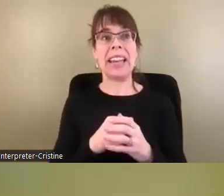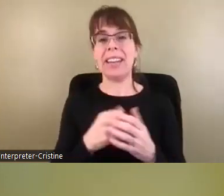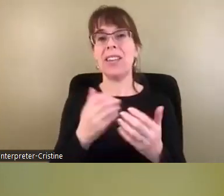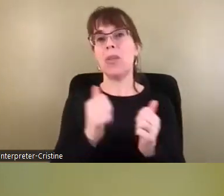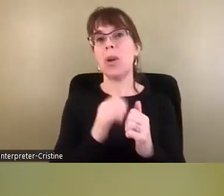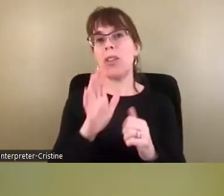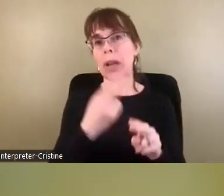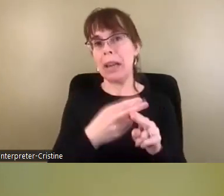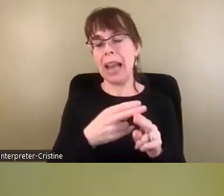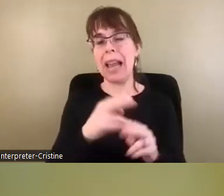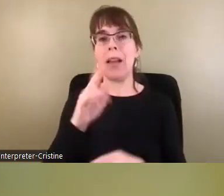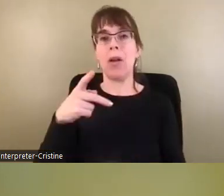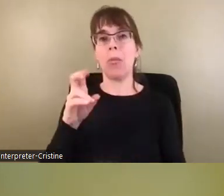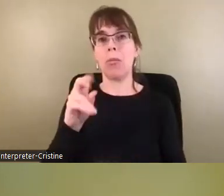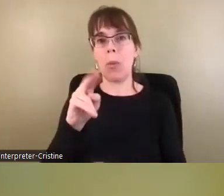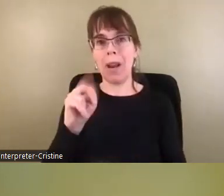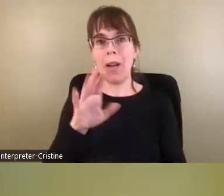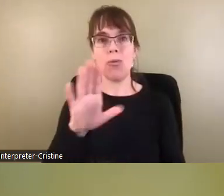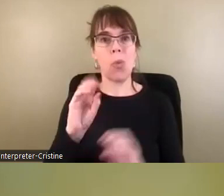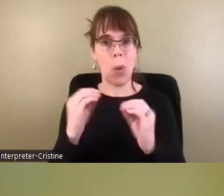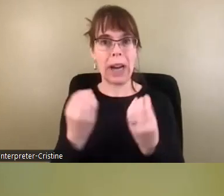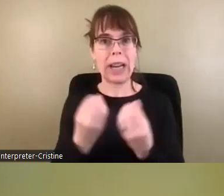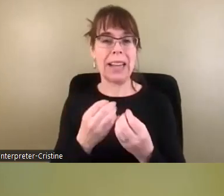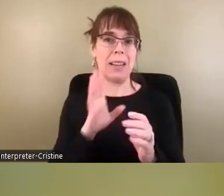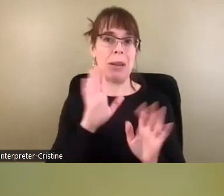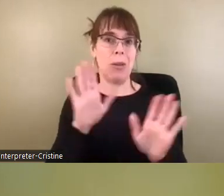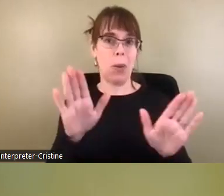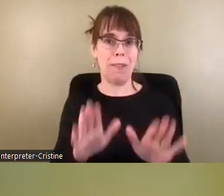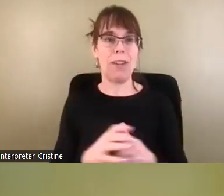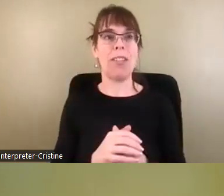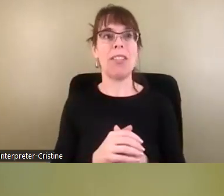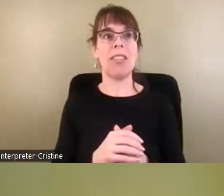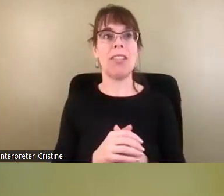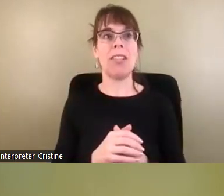your pronouns, and your organization, that would be great. So we have